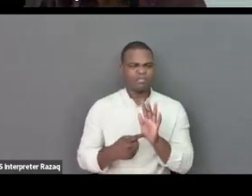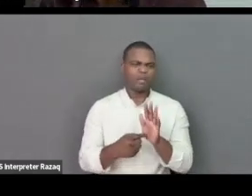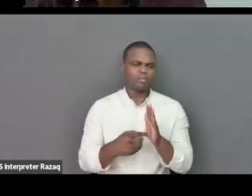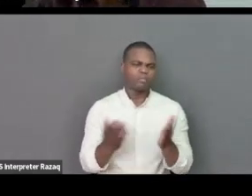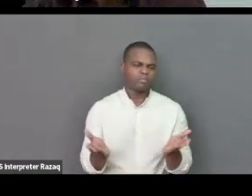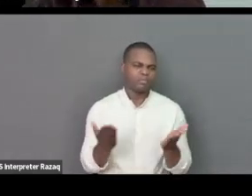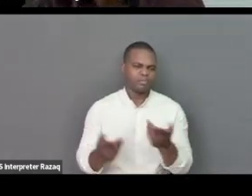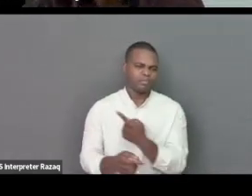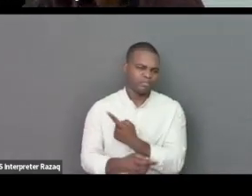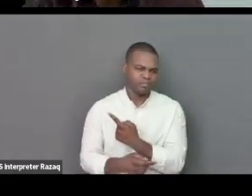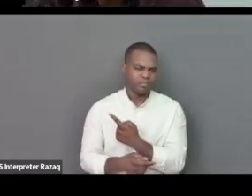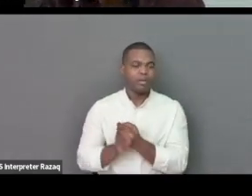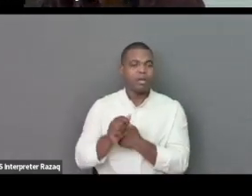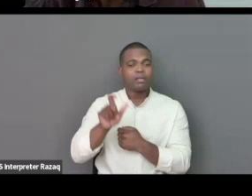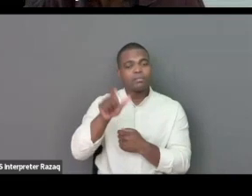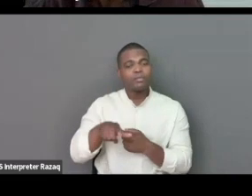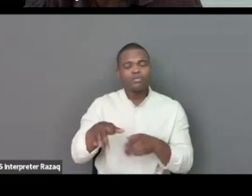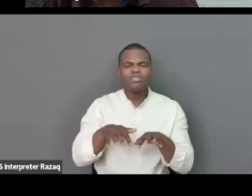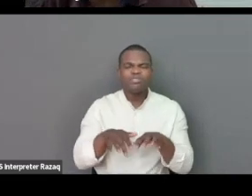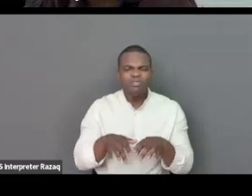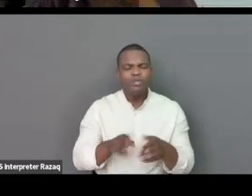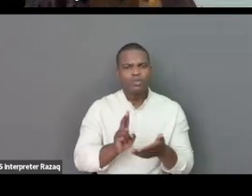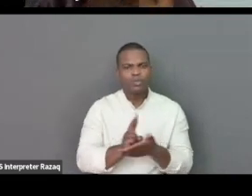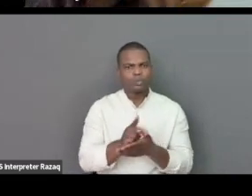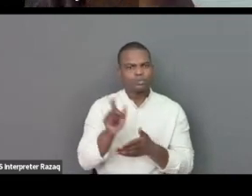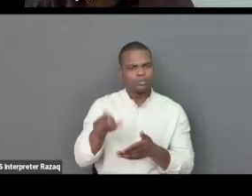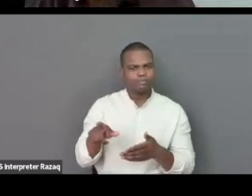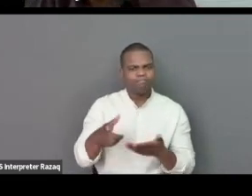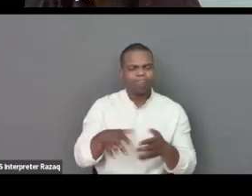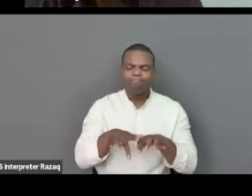phone number, or there is a postal address as well, which means